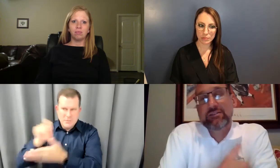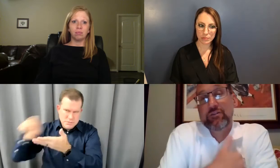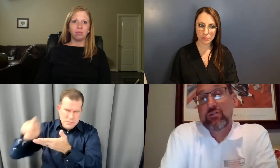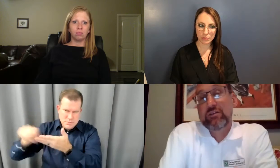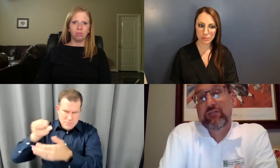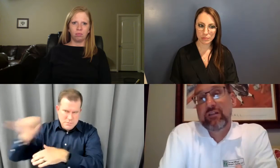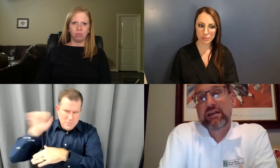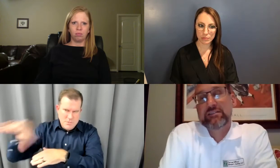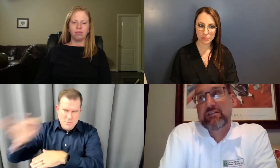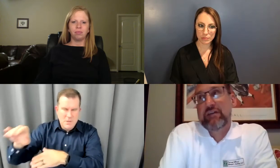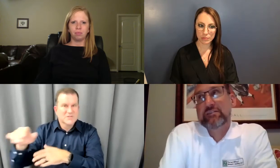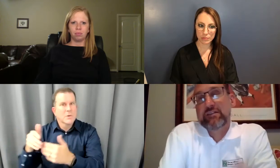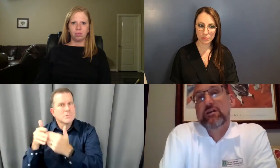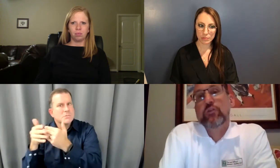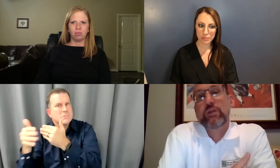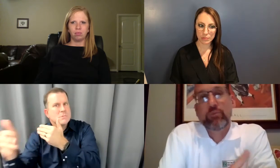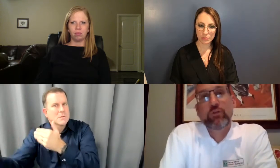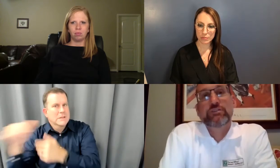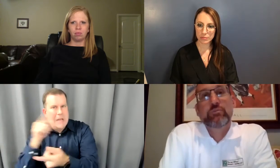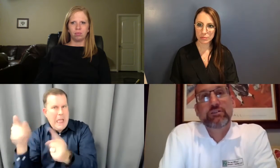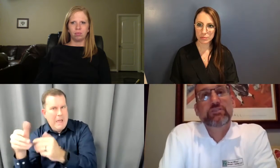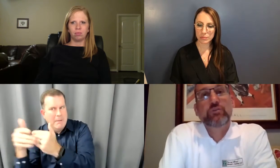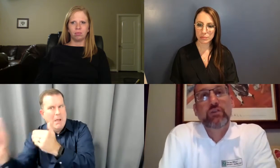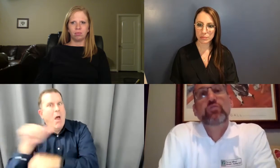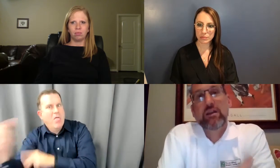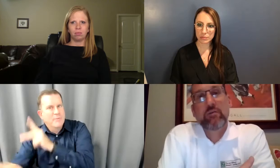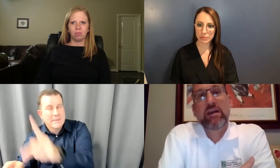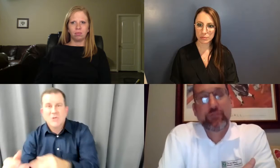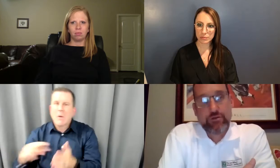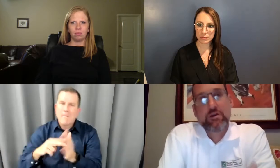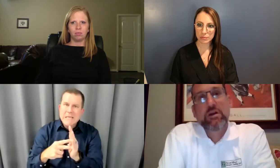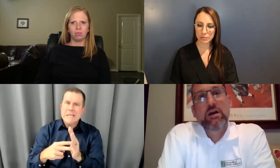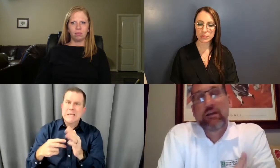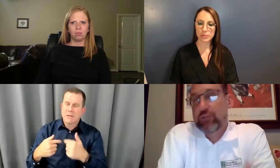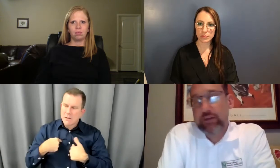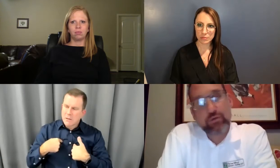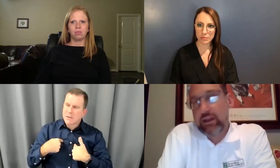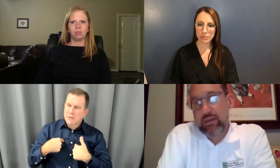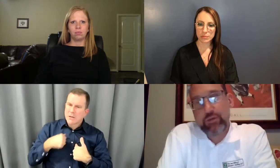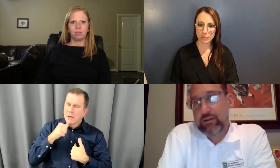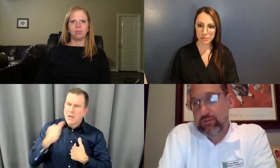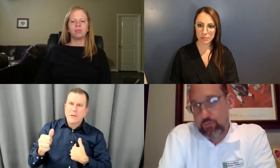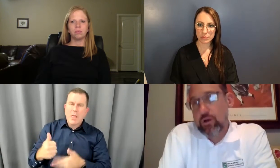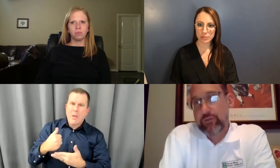And so that you can leave a legacy of access to other people who are similarly situated, who may come after you. If the letter writing campaign doesn't work,